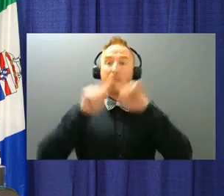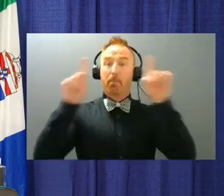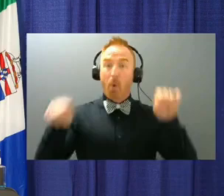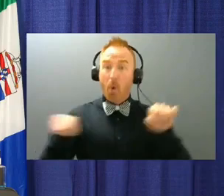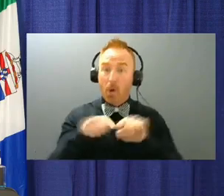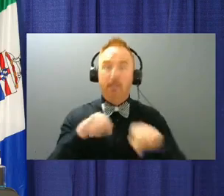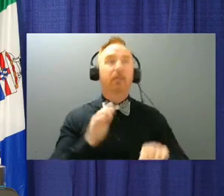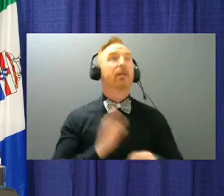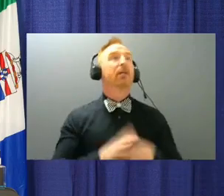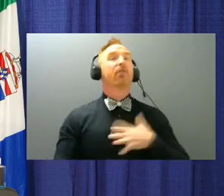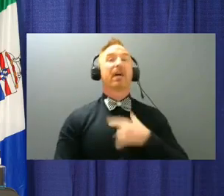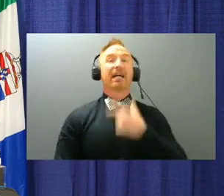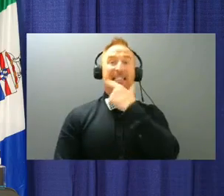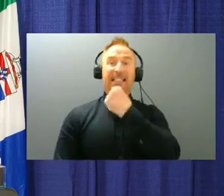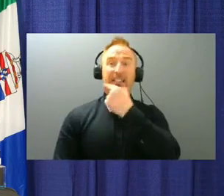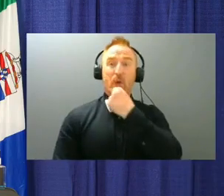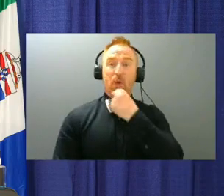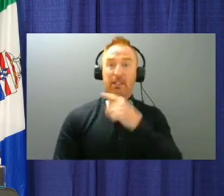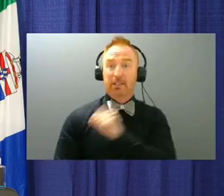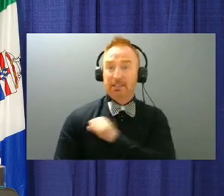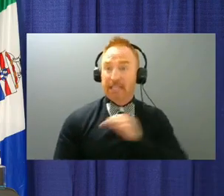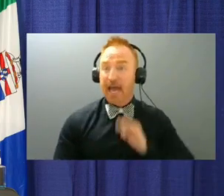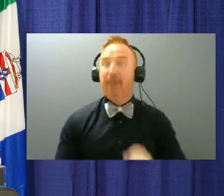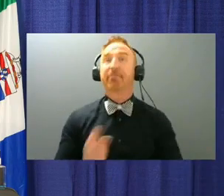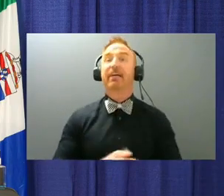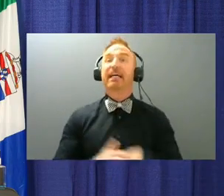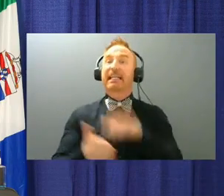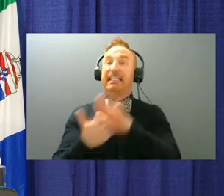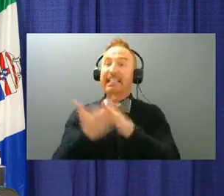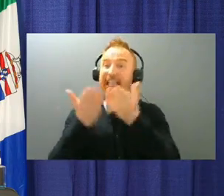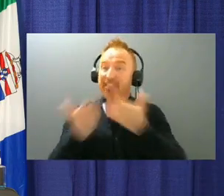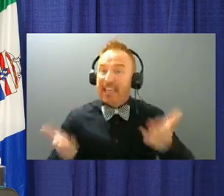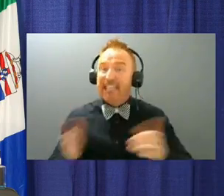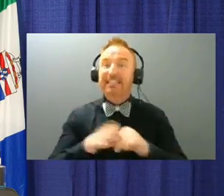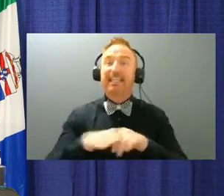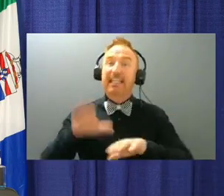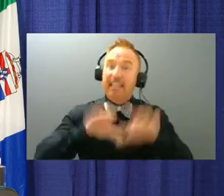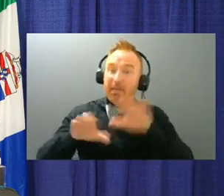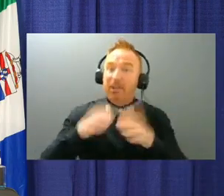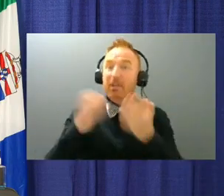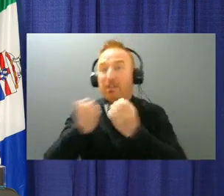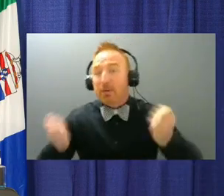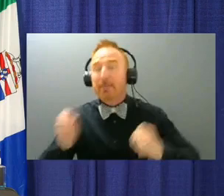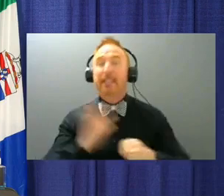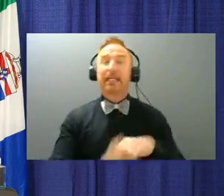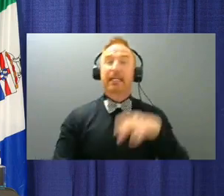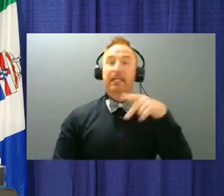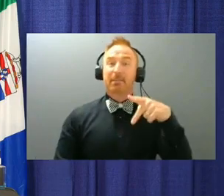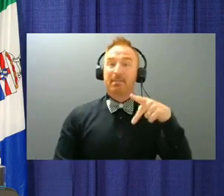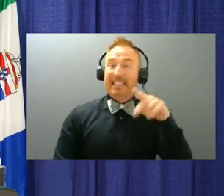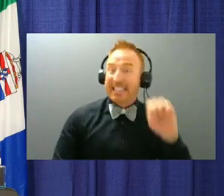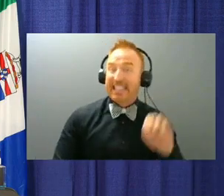staff, cleaning supplies, the procuring of personal protective equipment, additional buses,